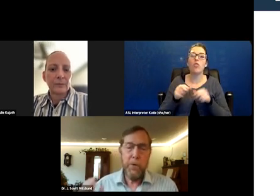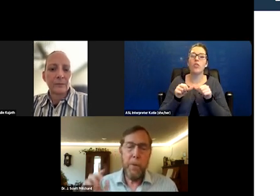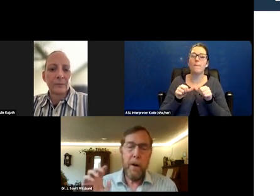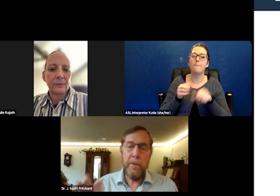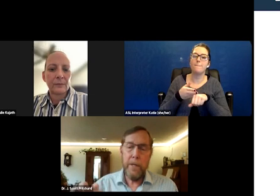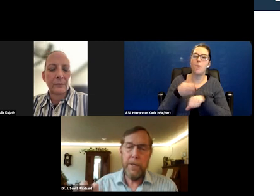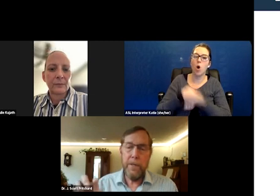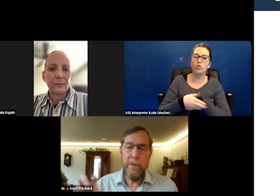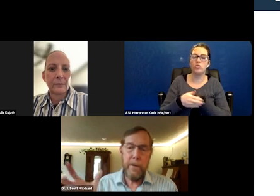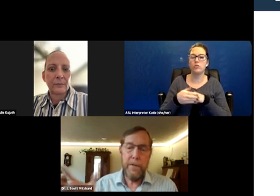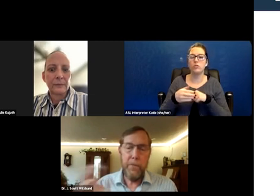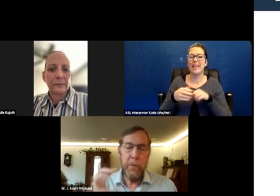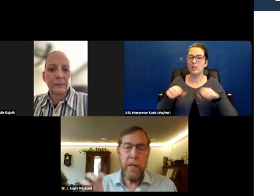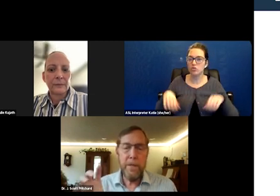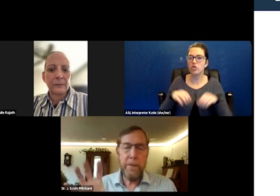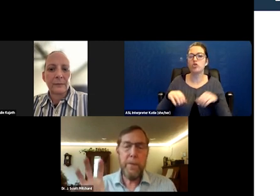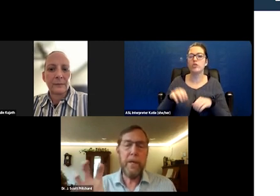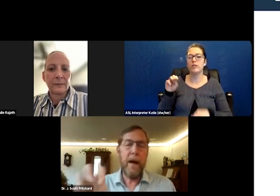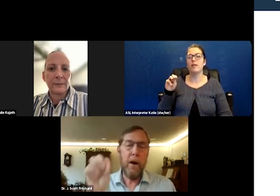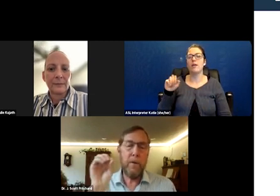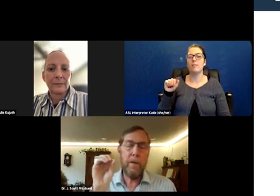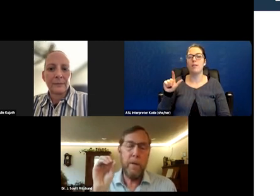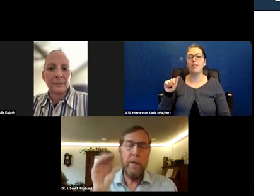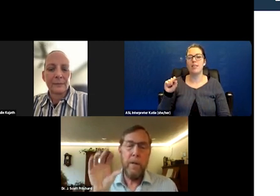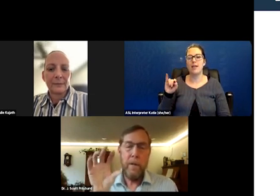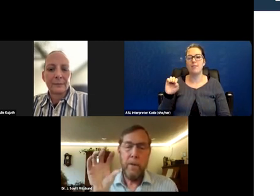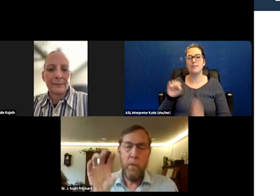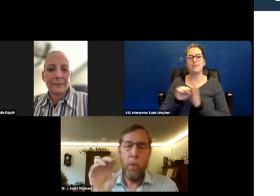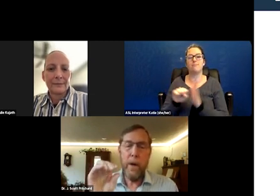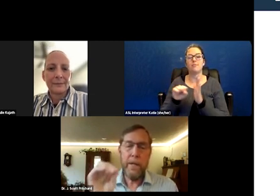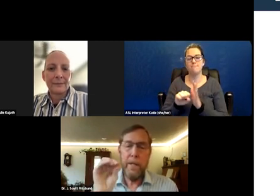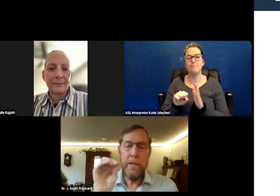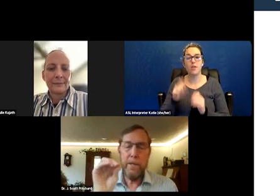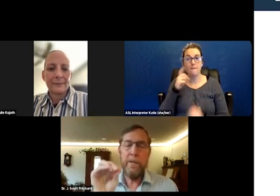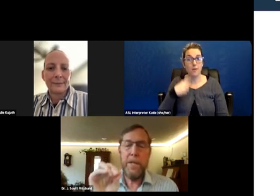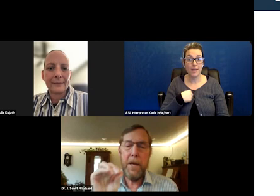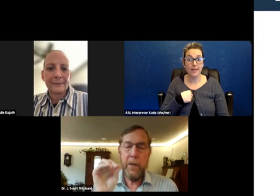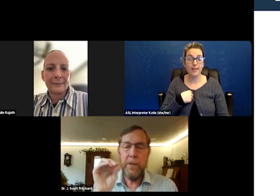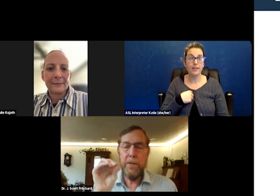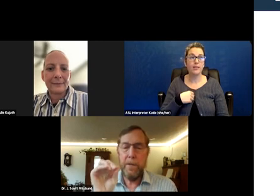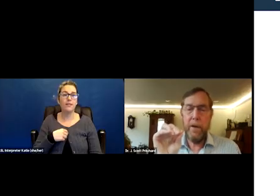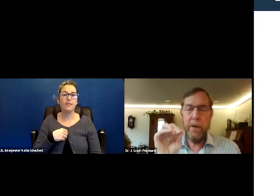So part of this, at least for me is to pick out what these statements,